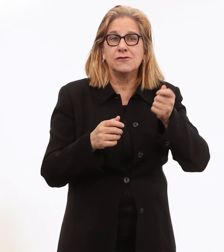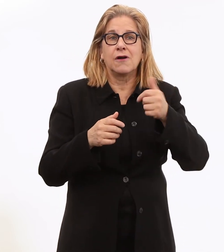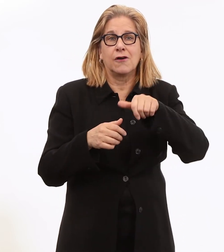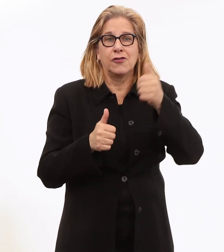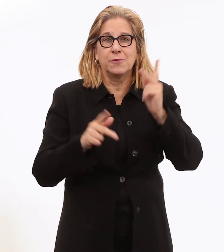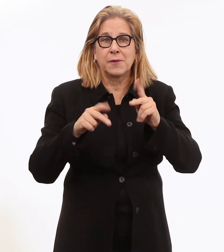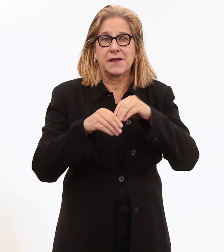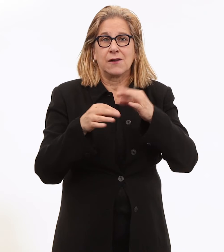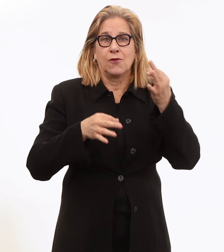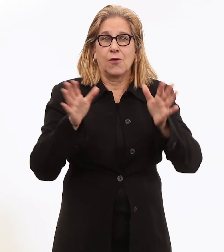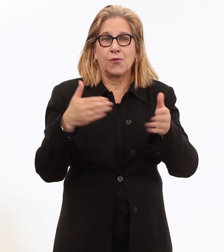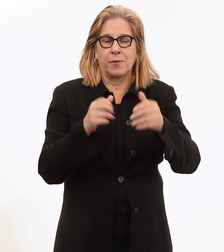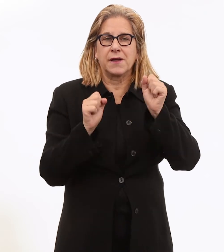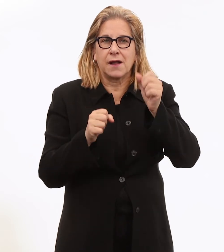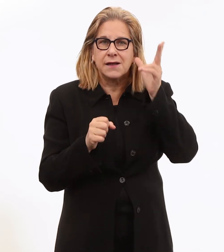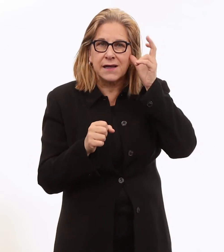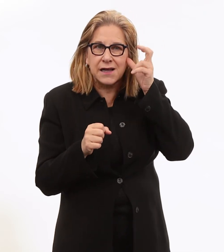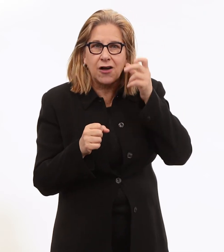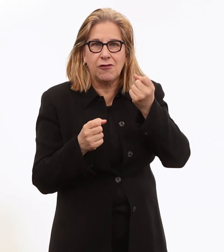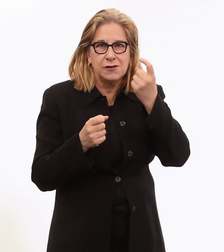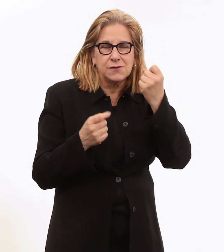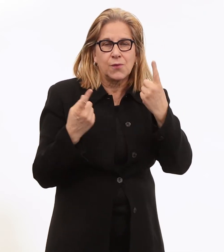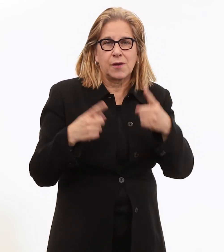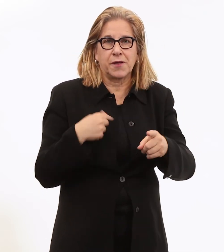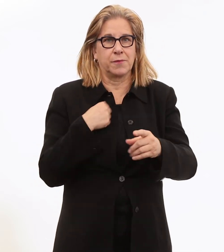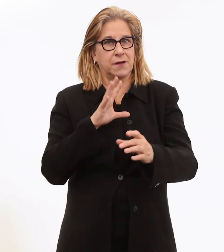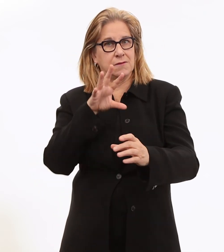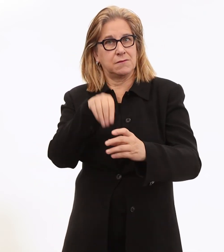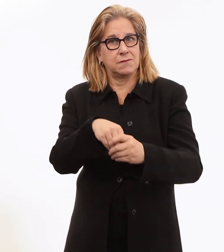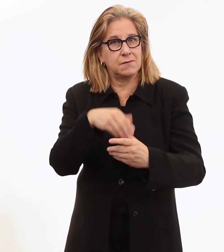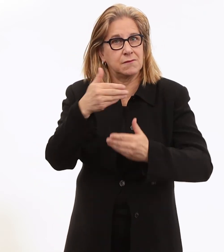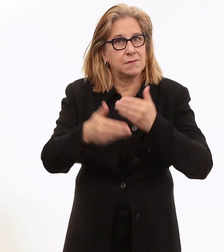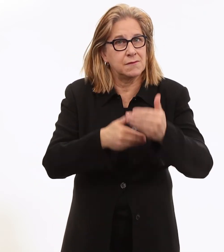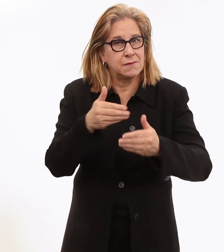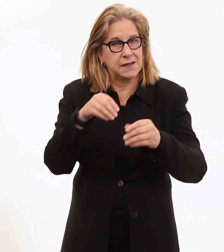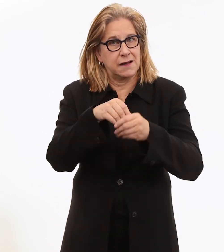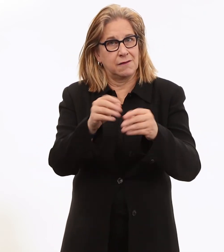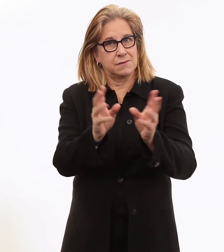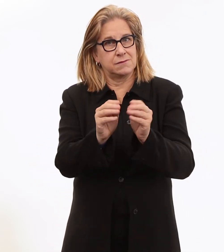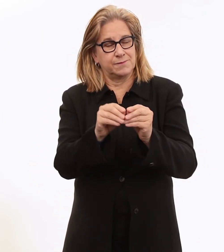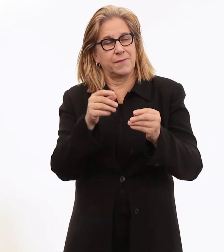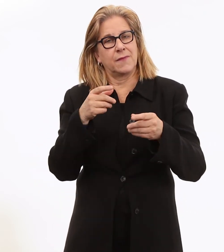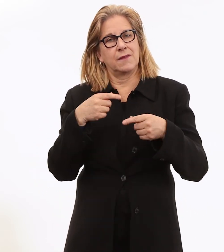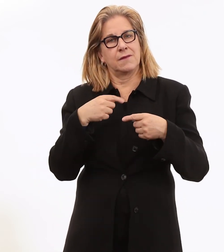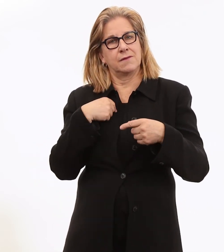to hear the interpretations. Interpreters can also assist you if you are participating in a hearing